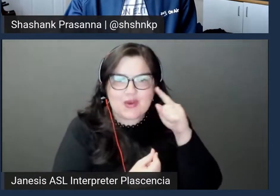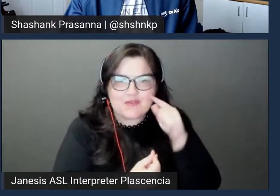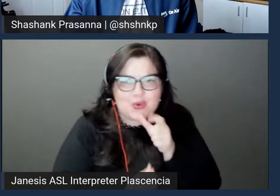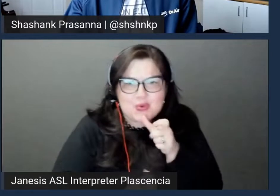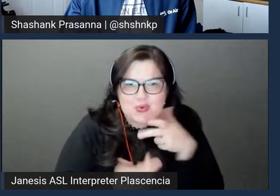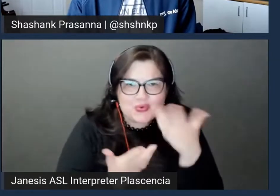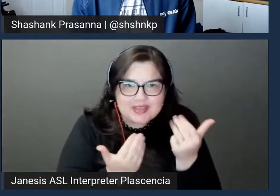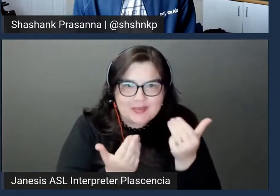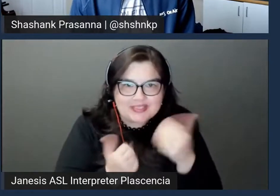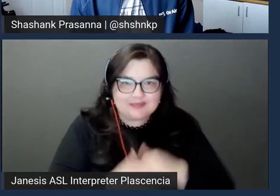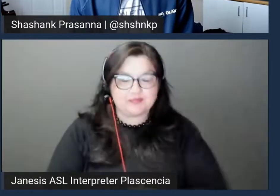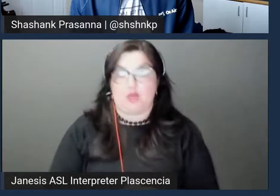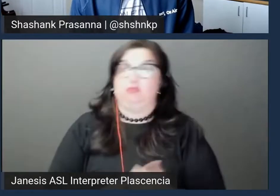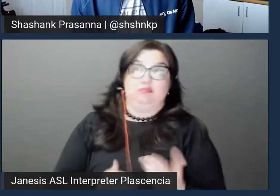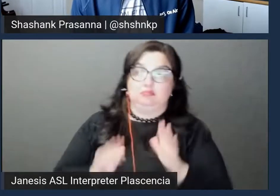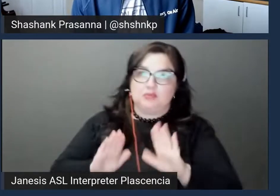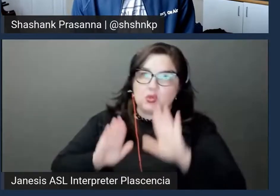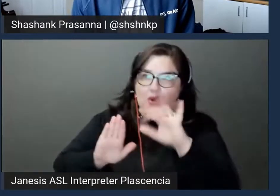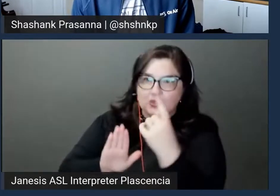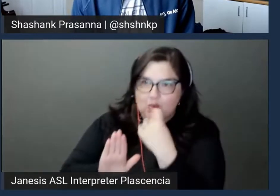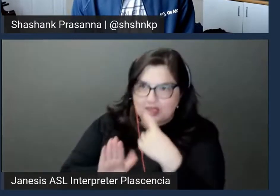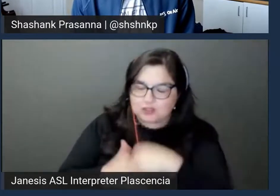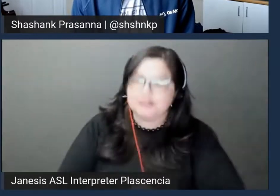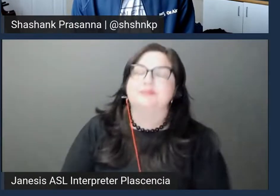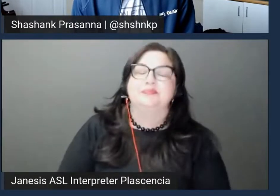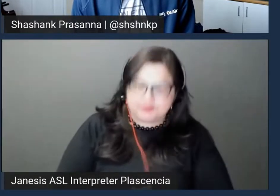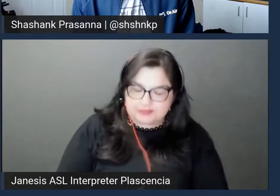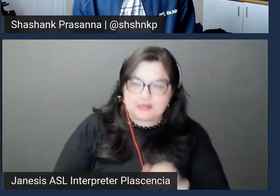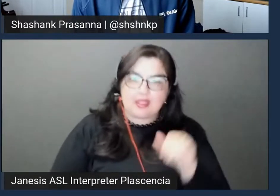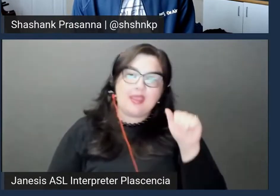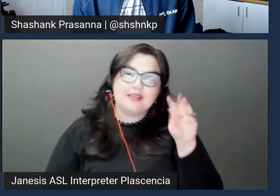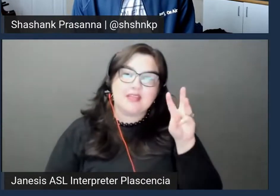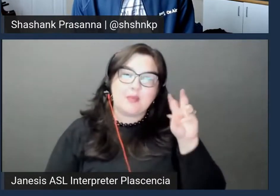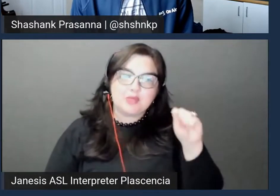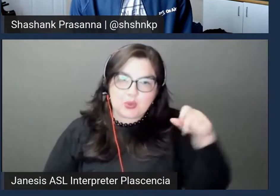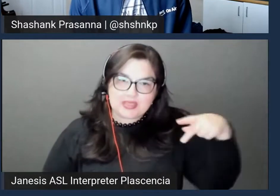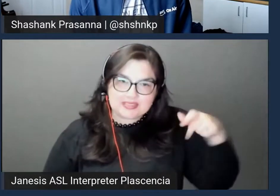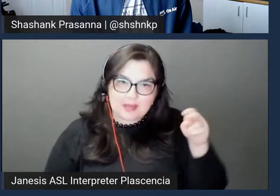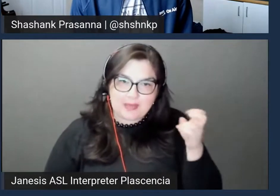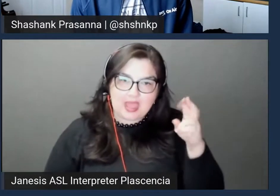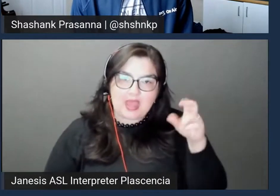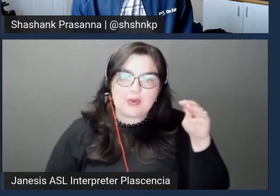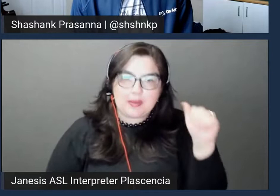Yeah, great question, Darko. So AWS Panorama is a machine learning appliance